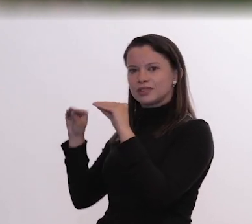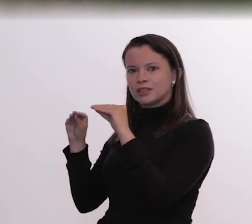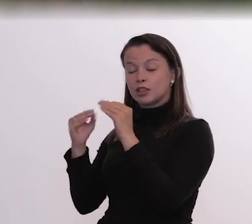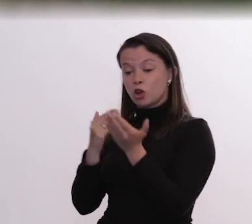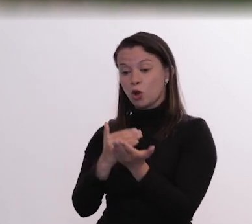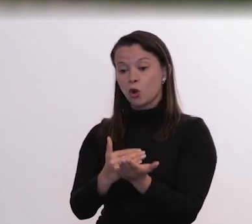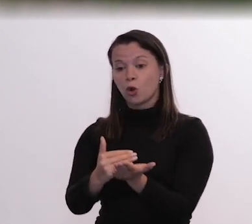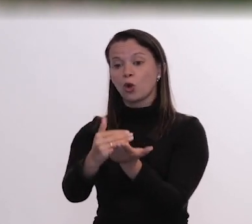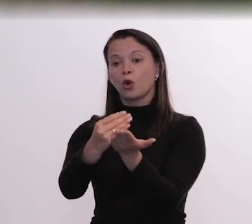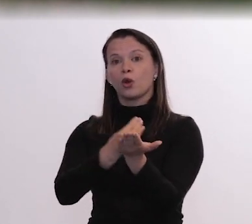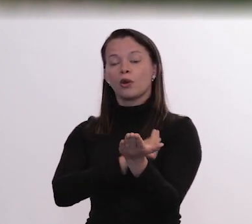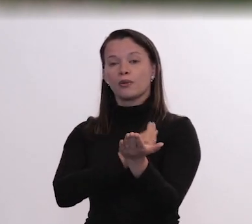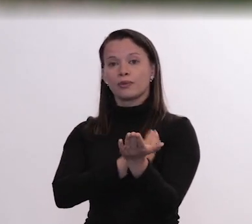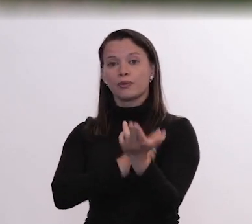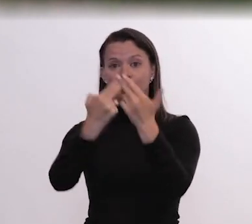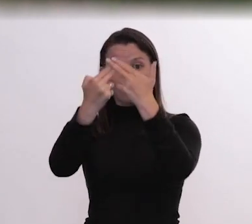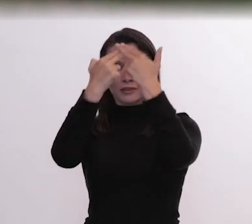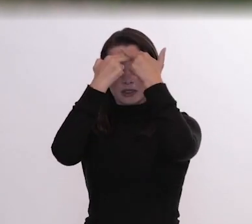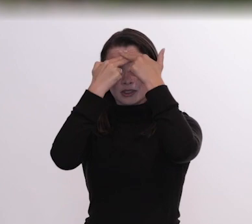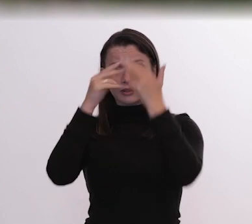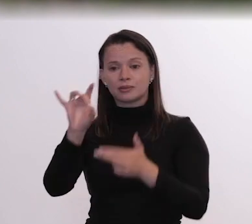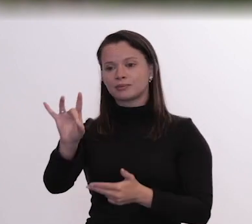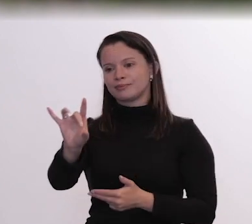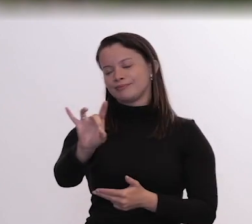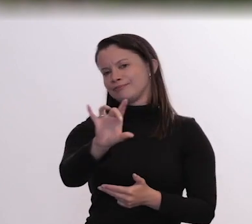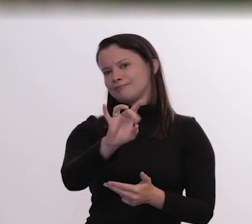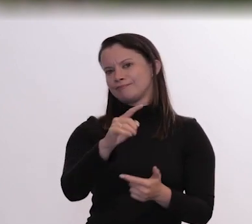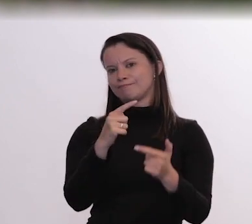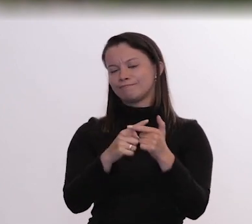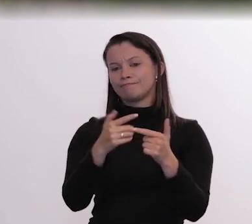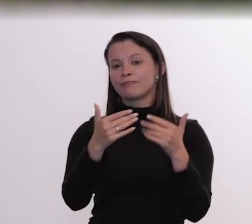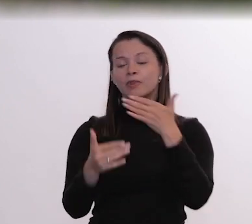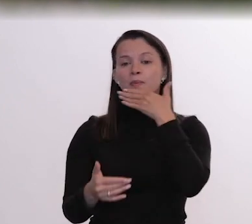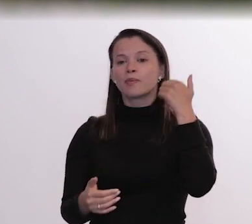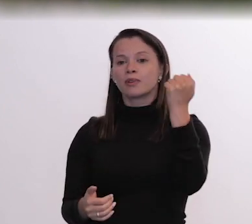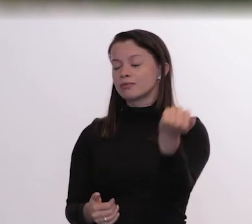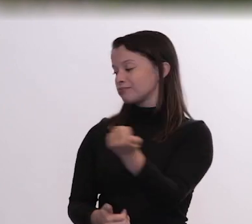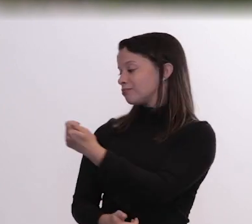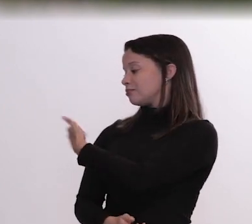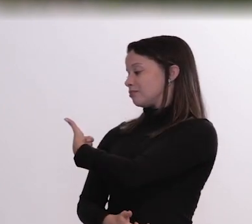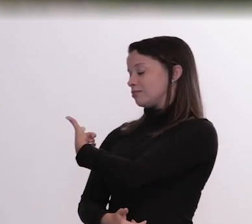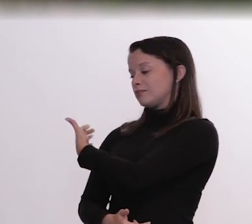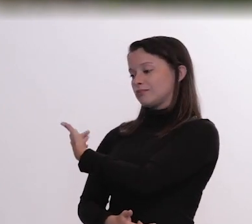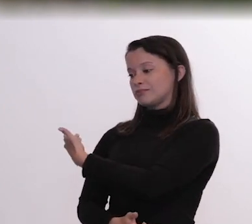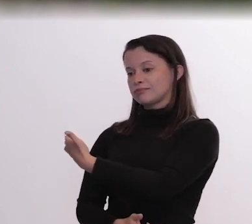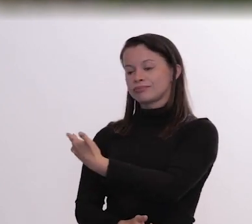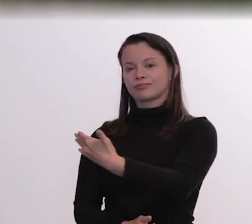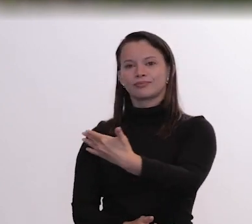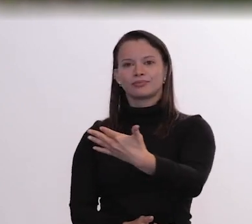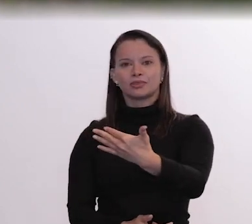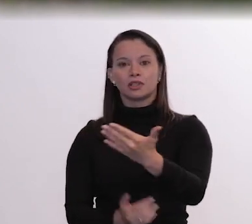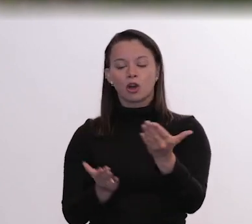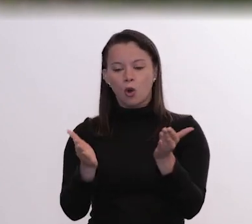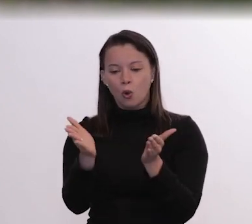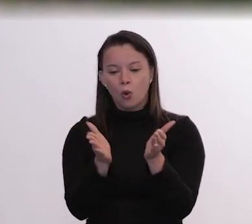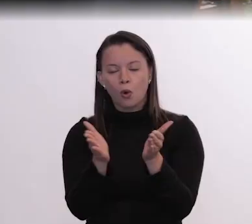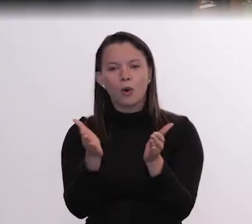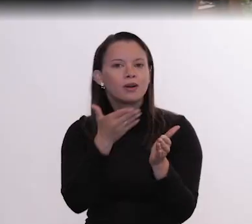And they will surely do better than us, because the situation is better, the time is better, everyone is not pleased with what they are doing.